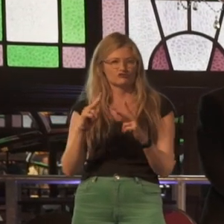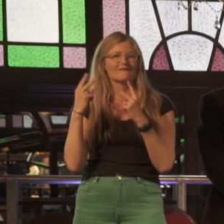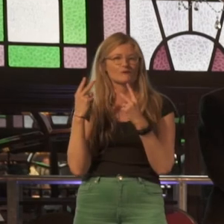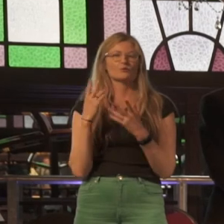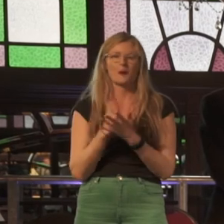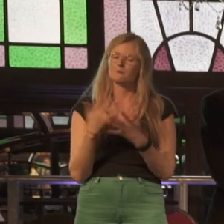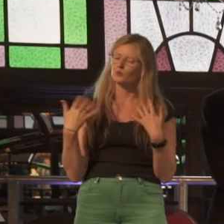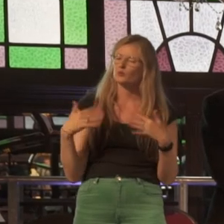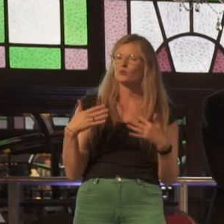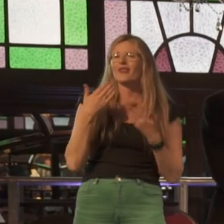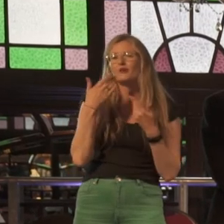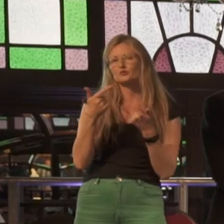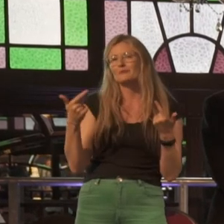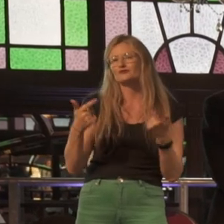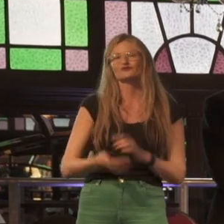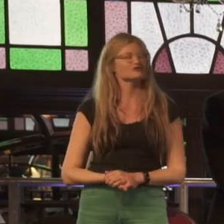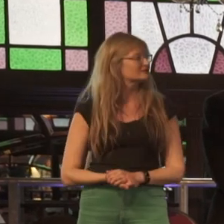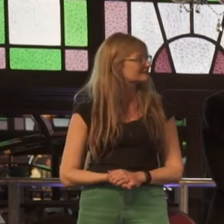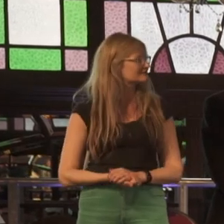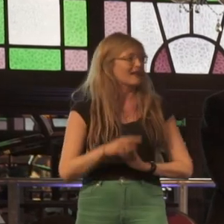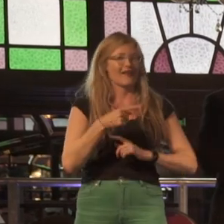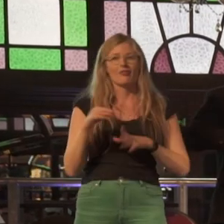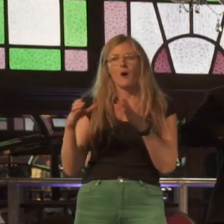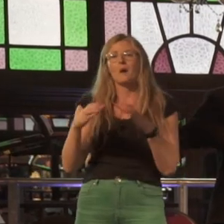Thank you very much. They're going to be so happy.